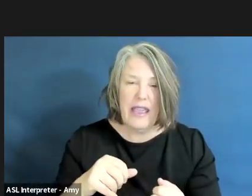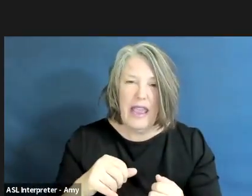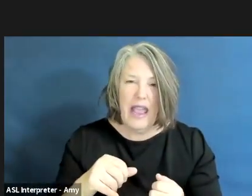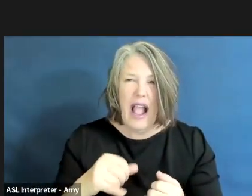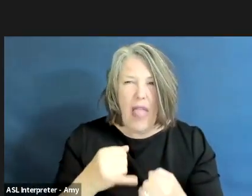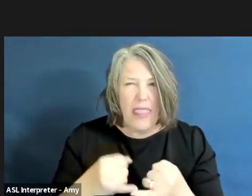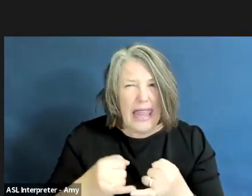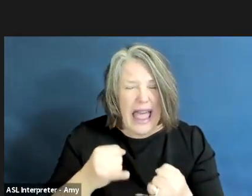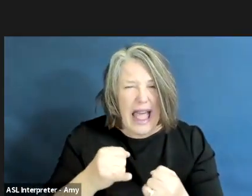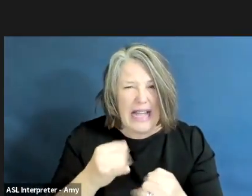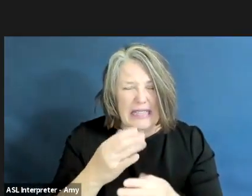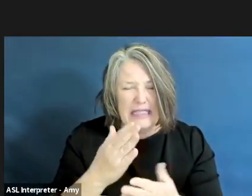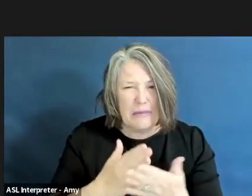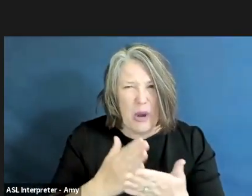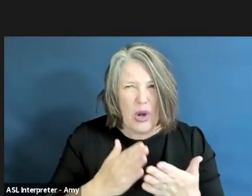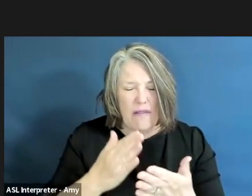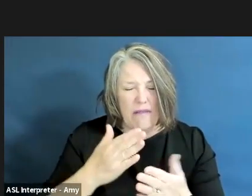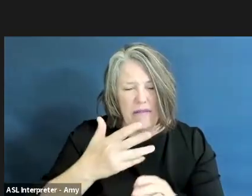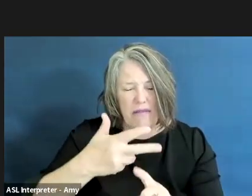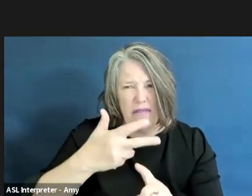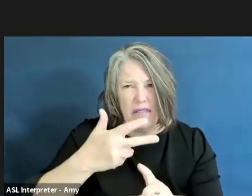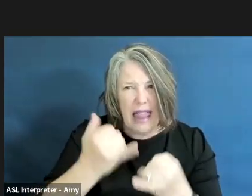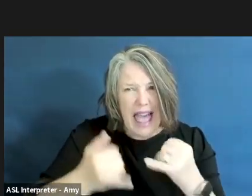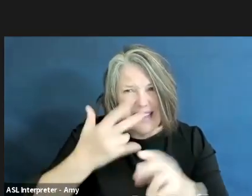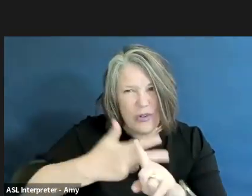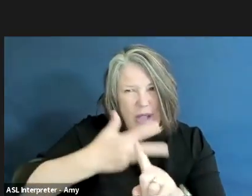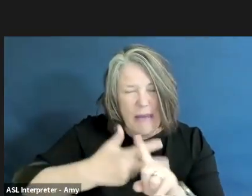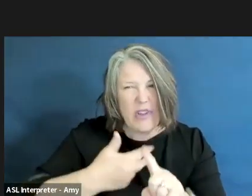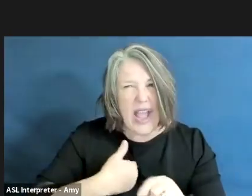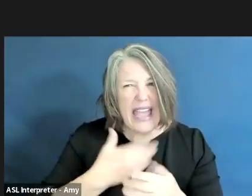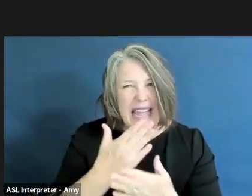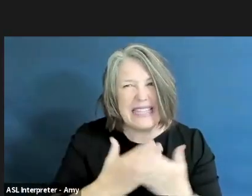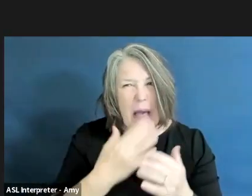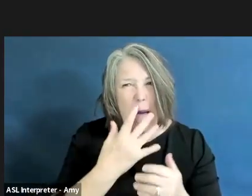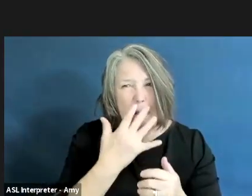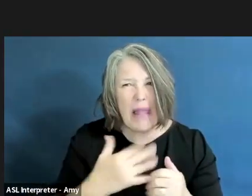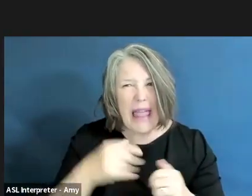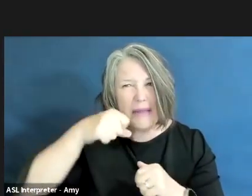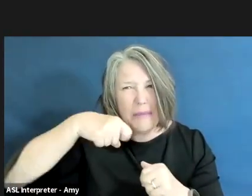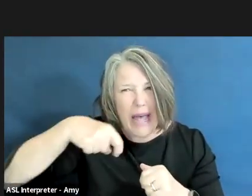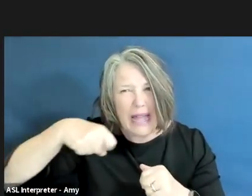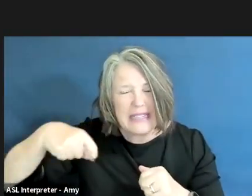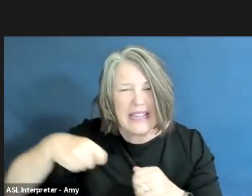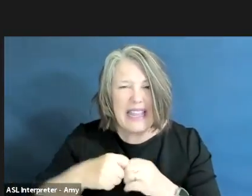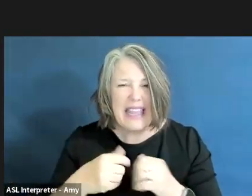I had swelling, which challenged my mobility. I was moving slower and had hip pain from